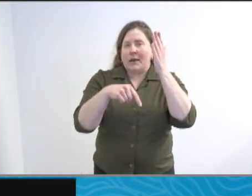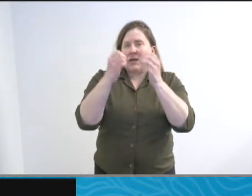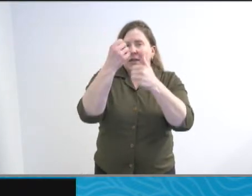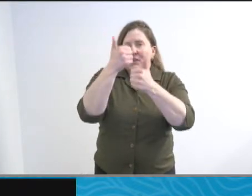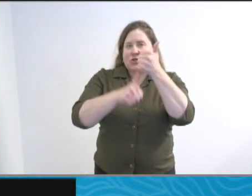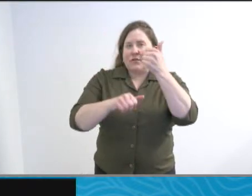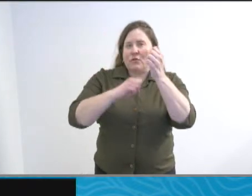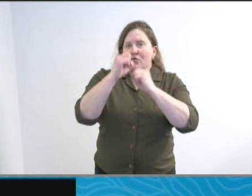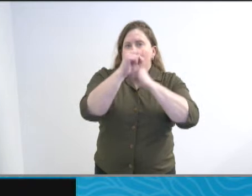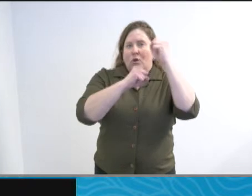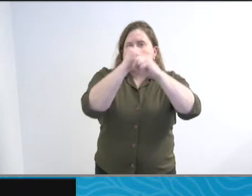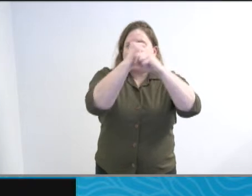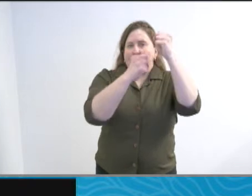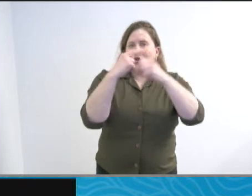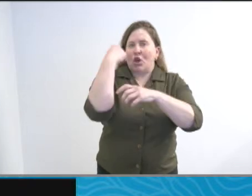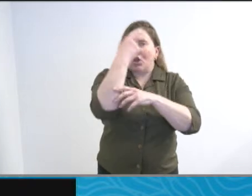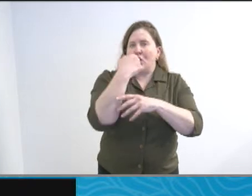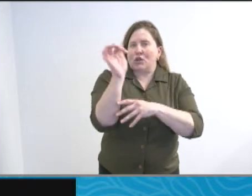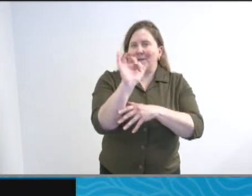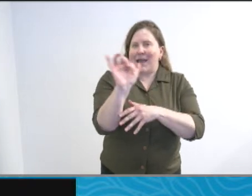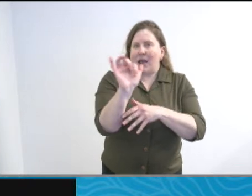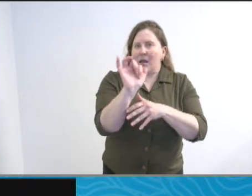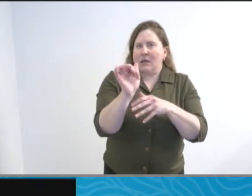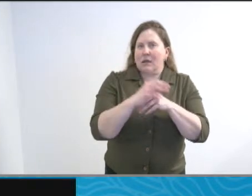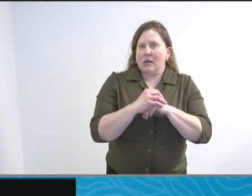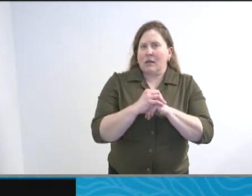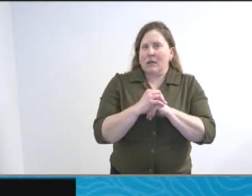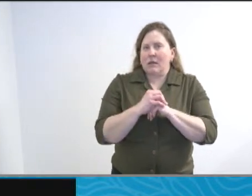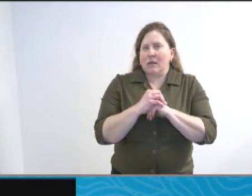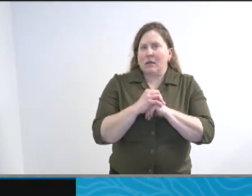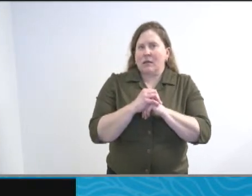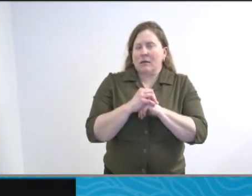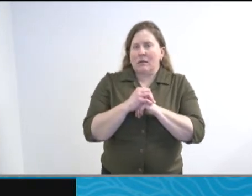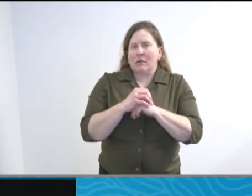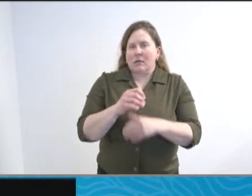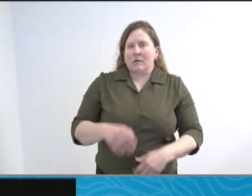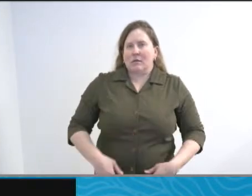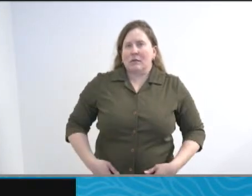What we're really focusing on today is the LCFF funds,